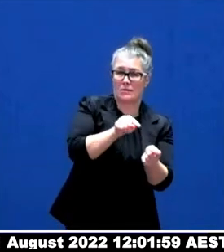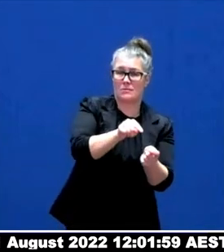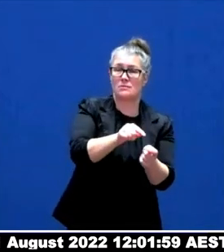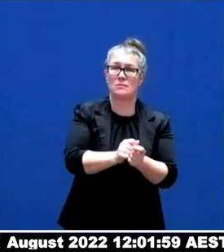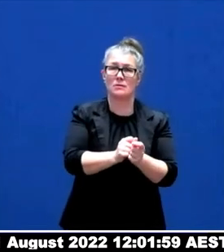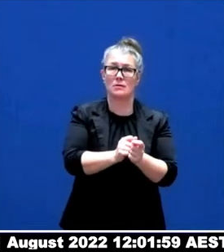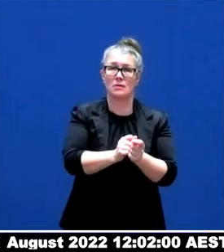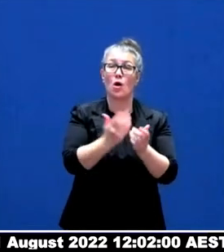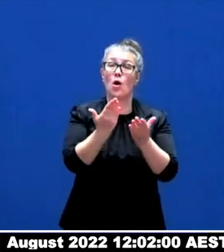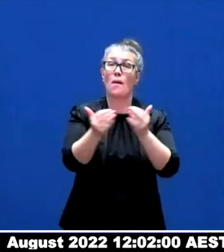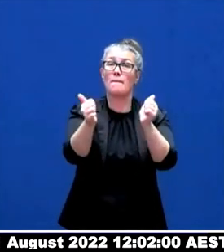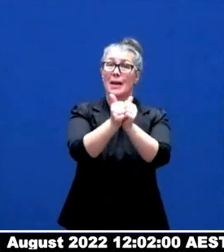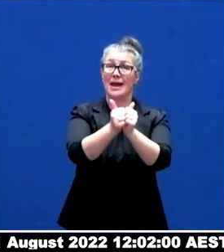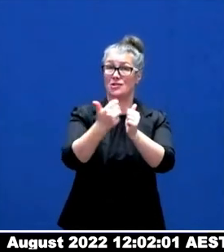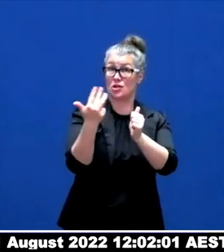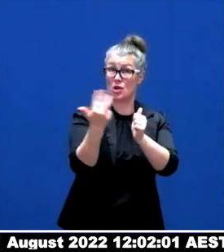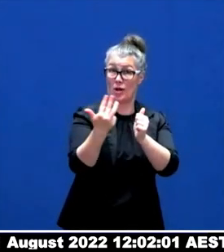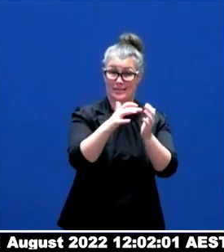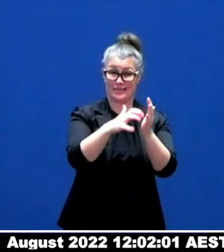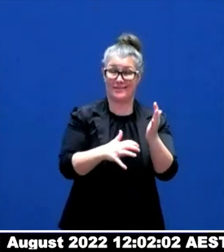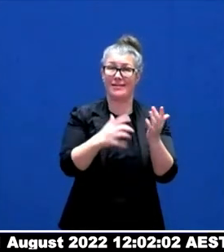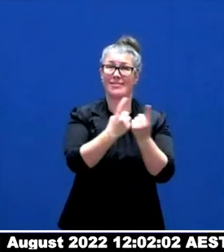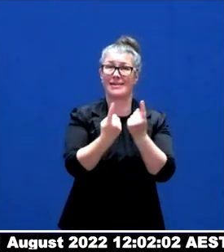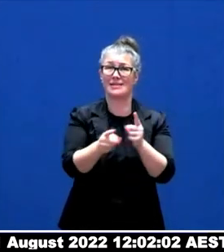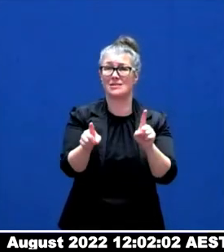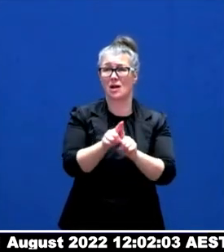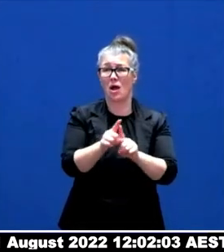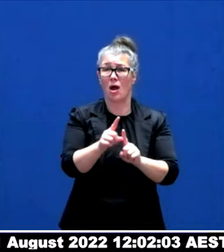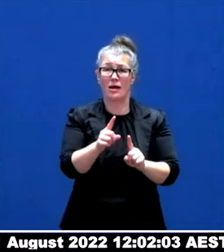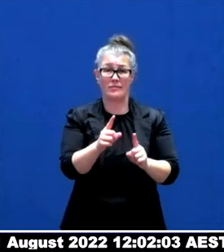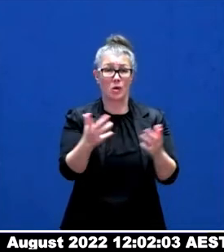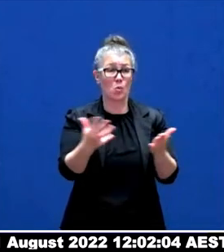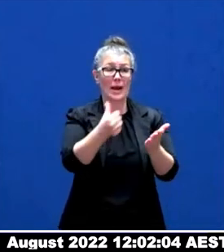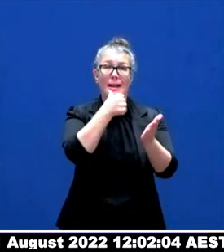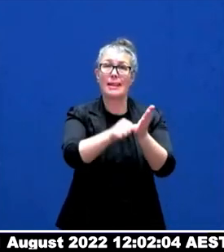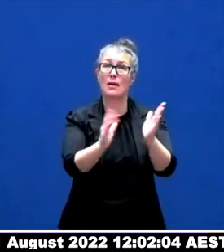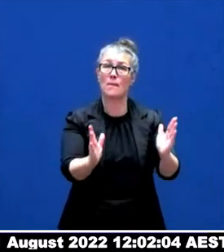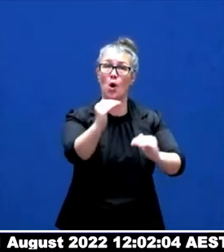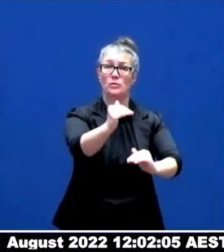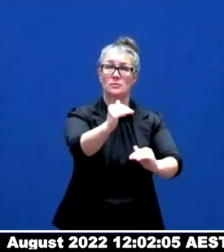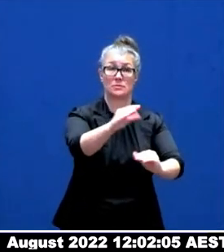page one9. They can be things like adjusting where the letterbox is, relocating the bin